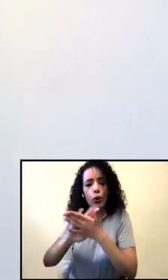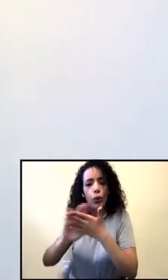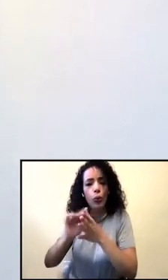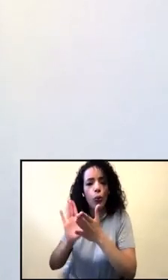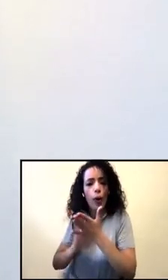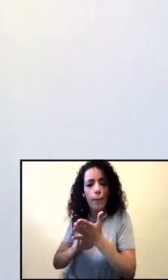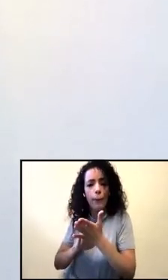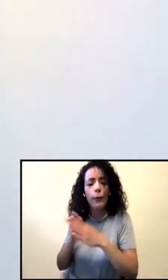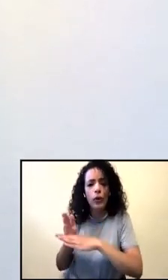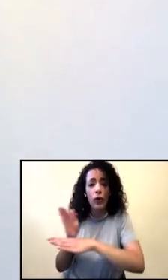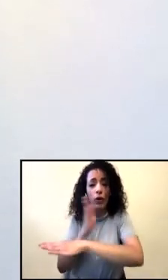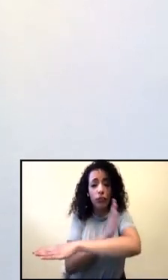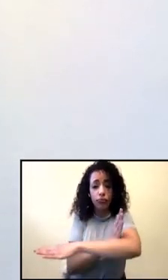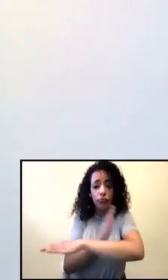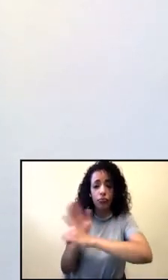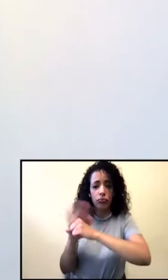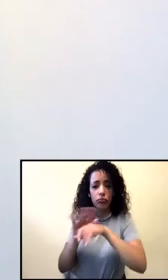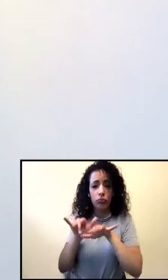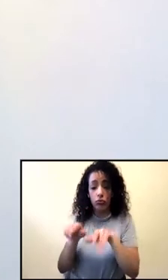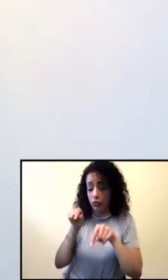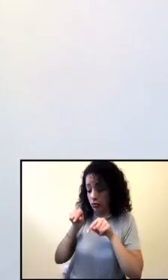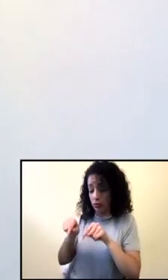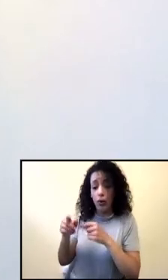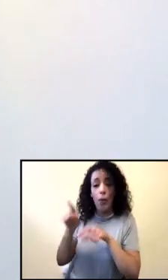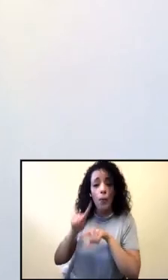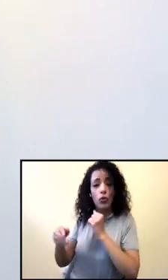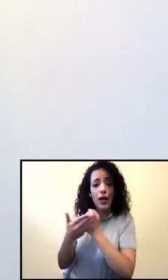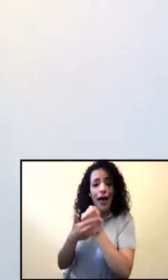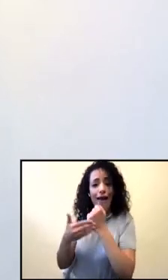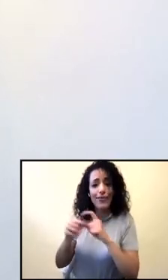which has the most ethnically diverse population of any borough in the country,